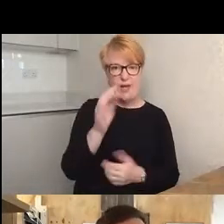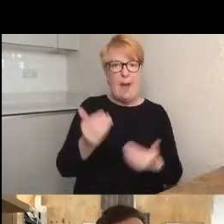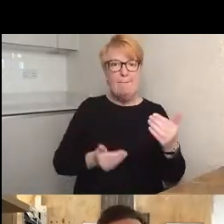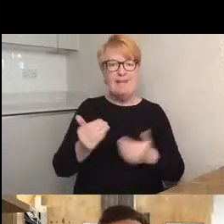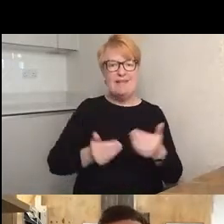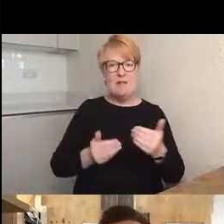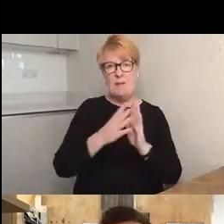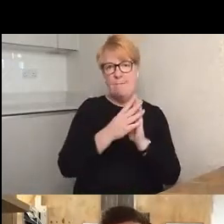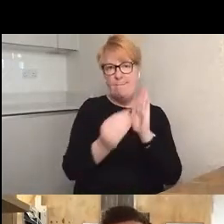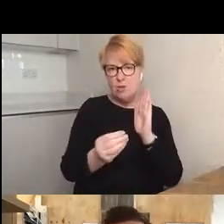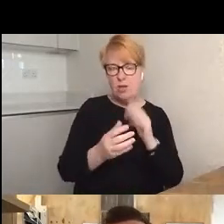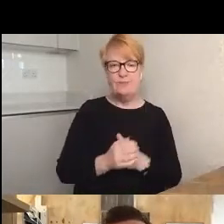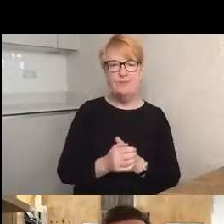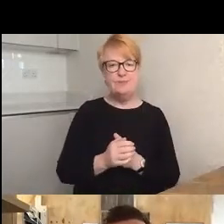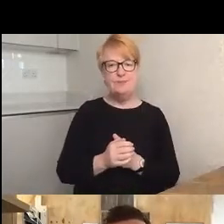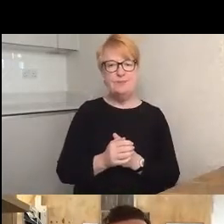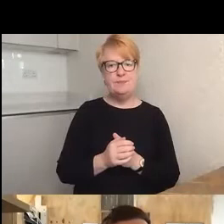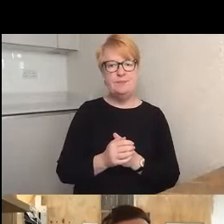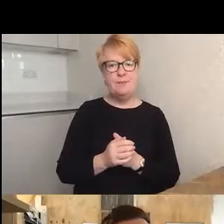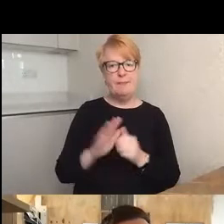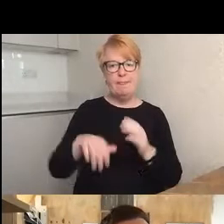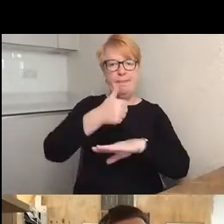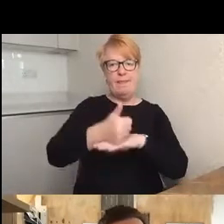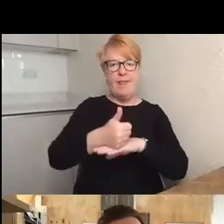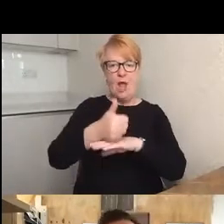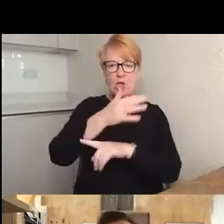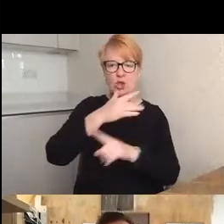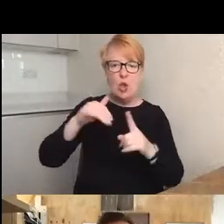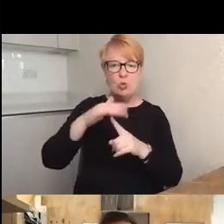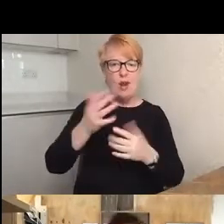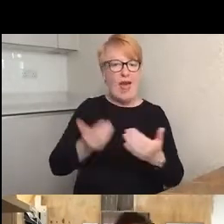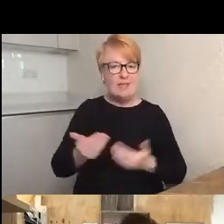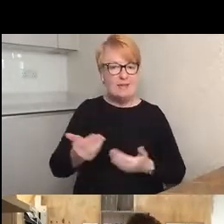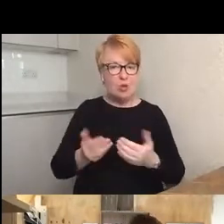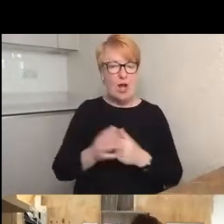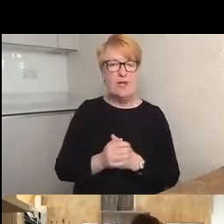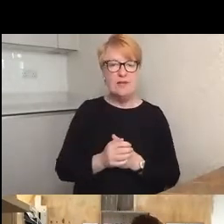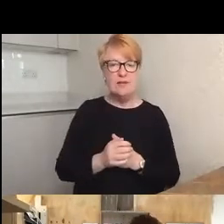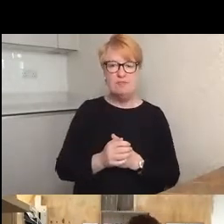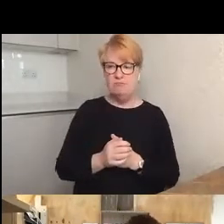And what she did was establish the social enterprise that that that makes drinks from local ingredients,